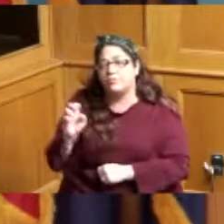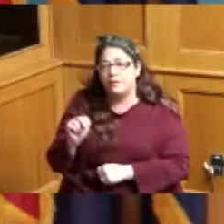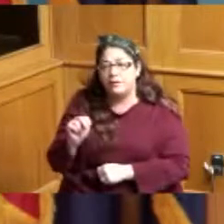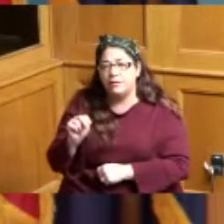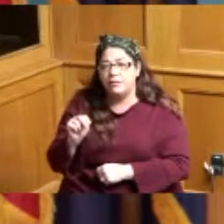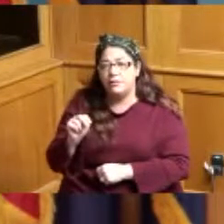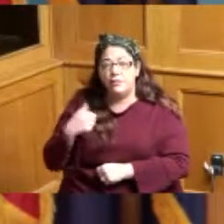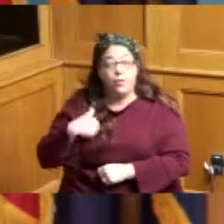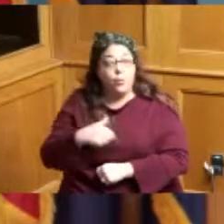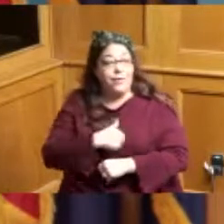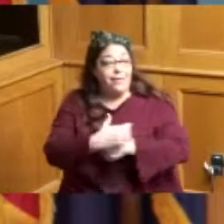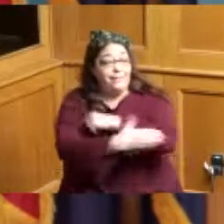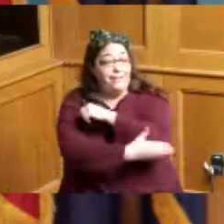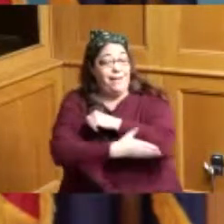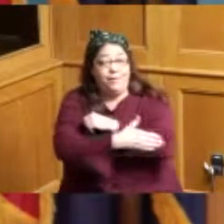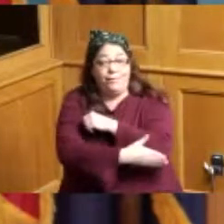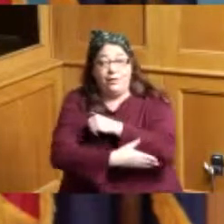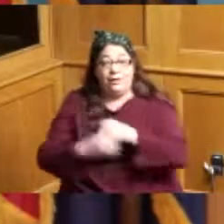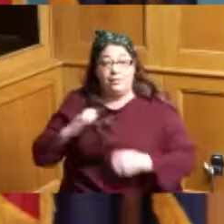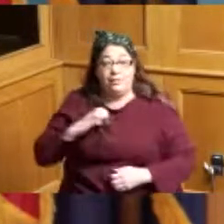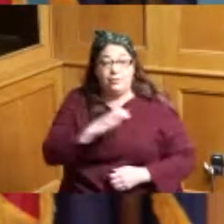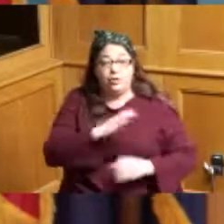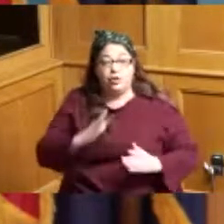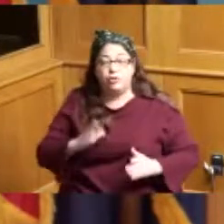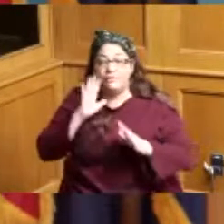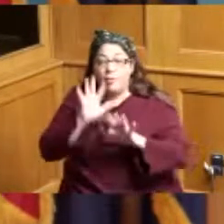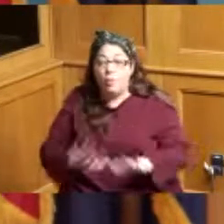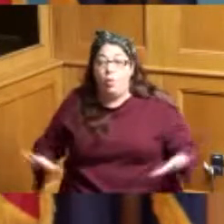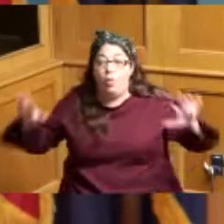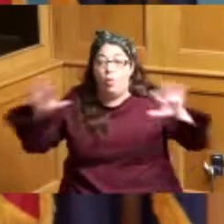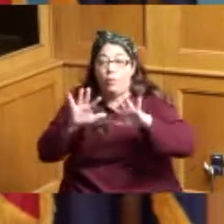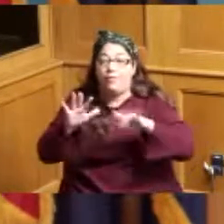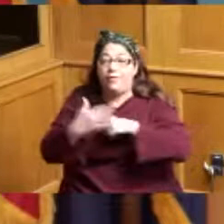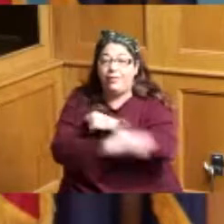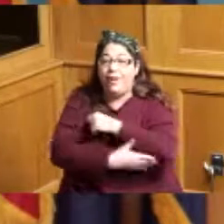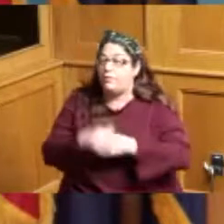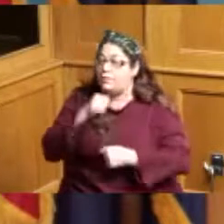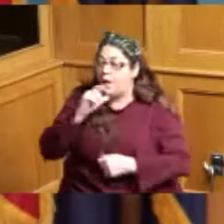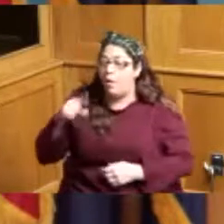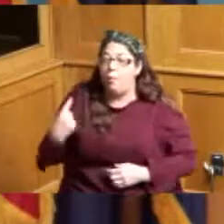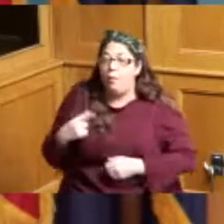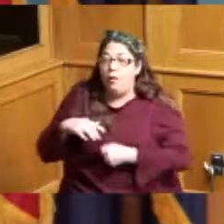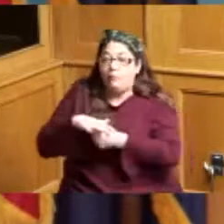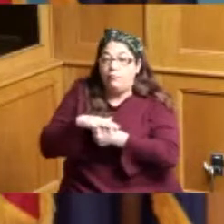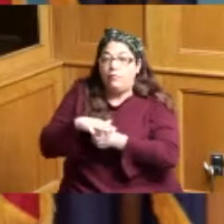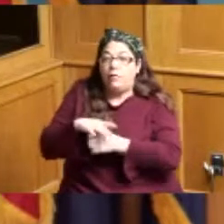we're elected the whole county we don't have areas that we're but we don't represent we represent